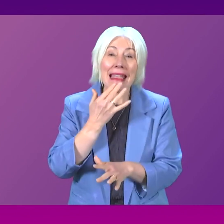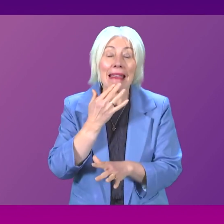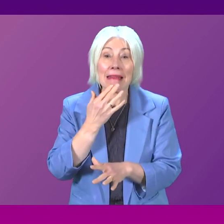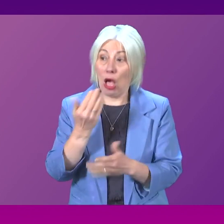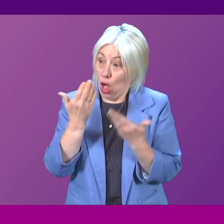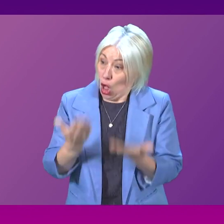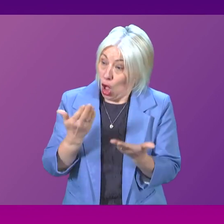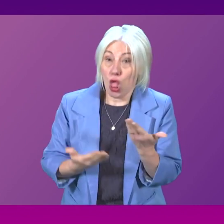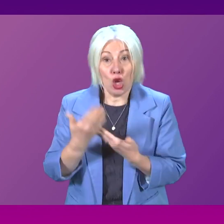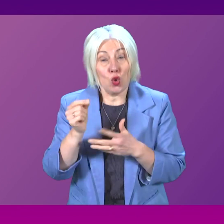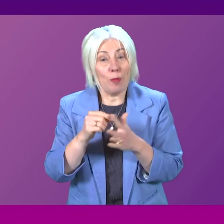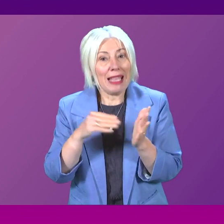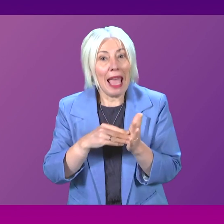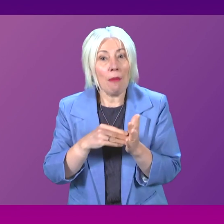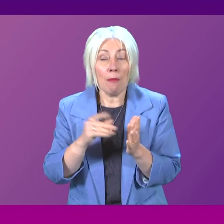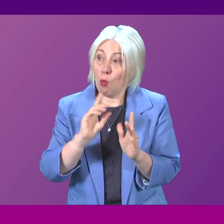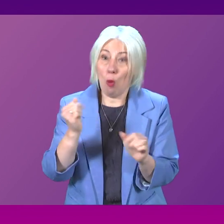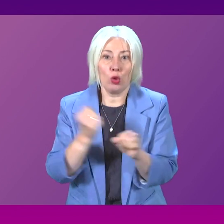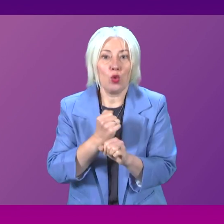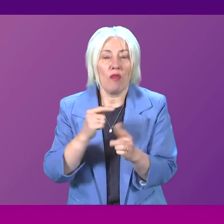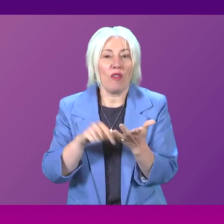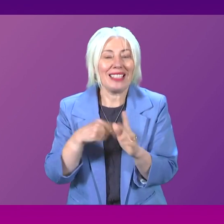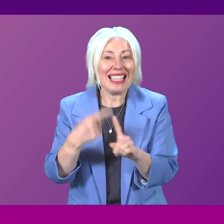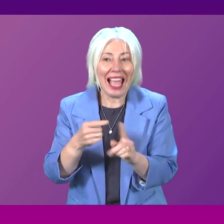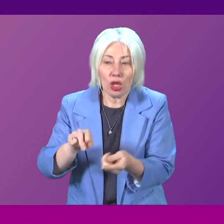do in relation to tax rises and spending cuts.